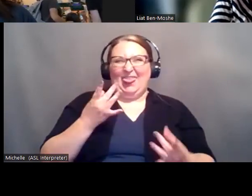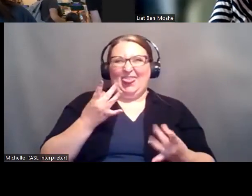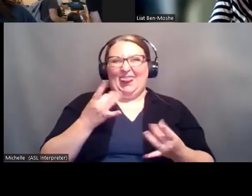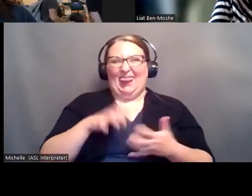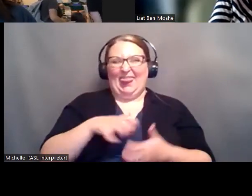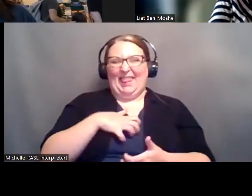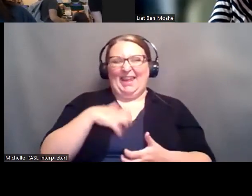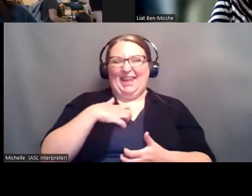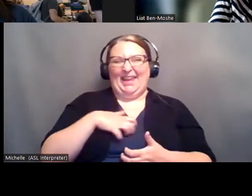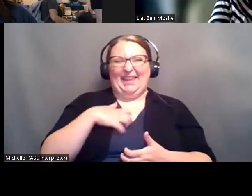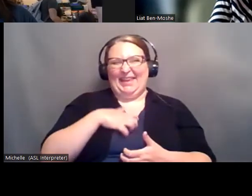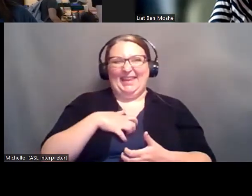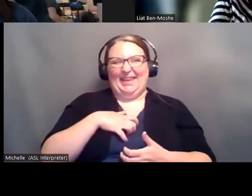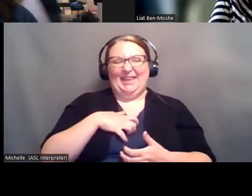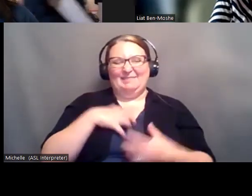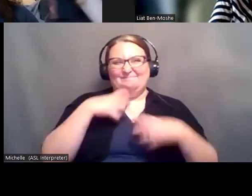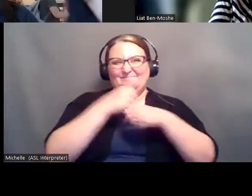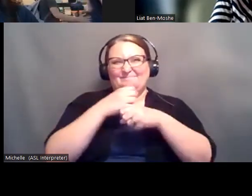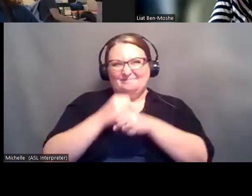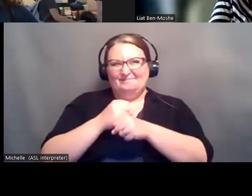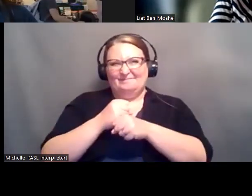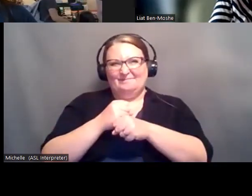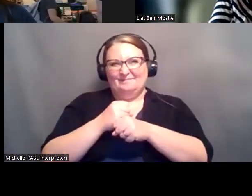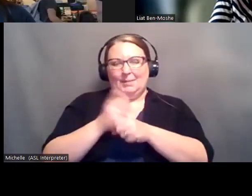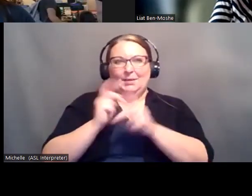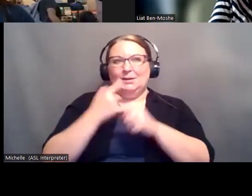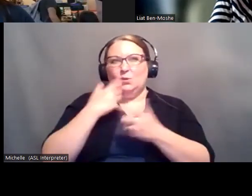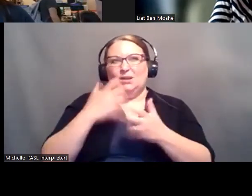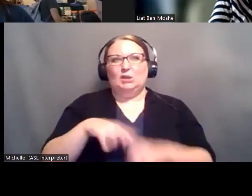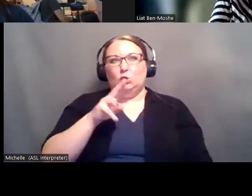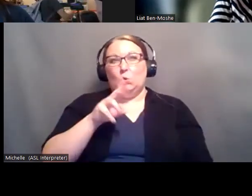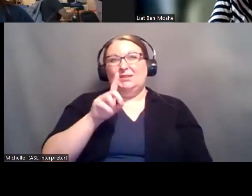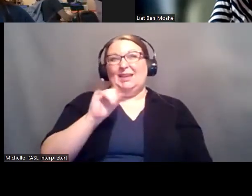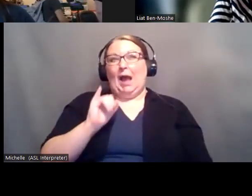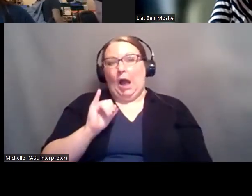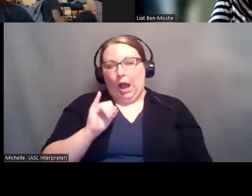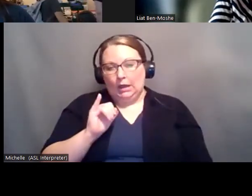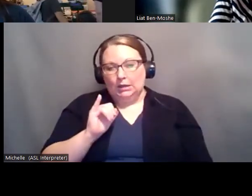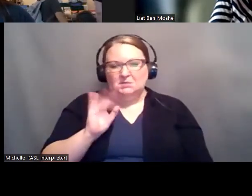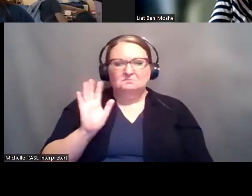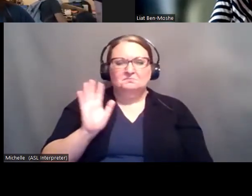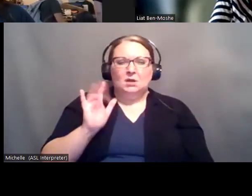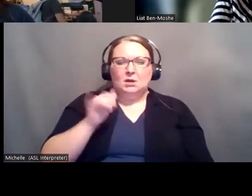So people didn't wanna say UDI, and also there didn't wanna be confusion